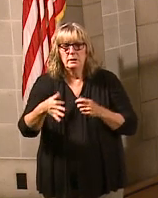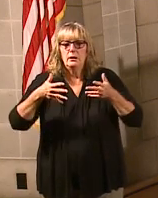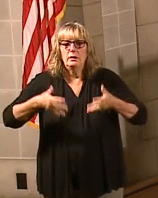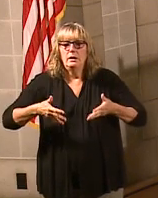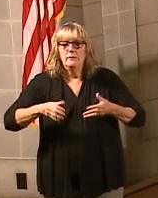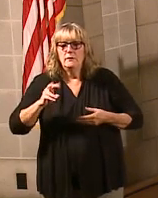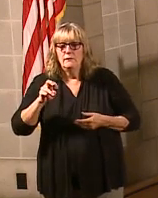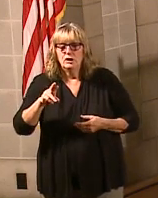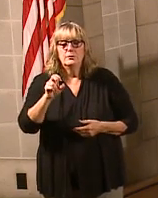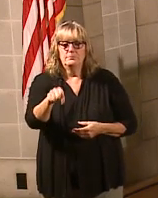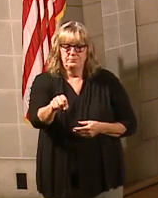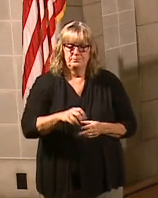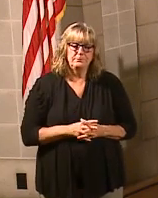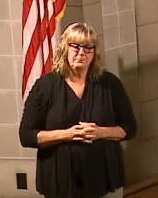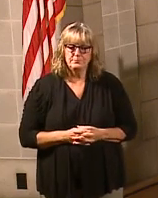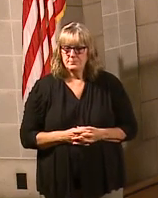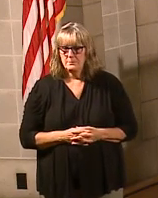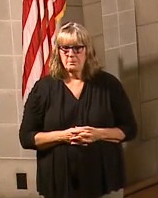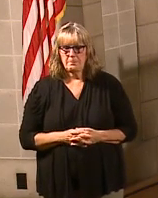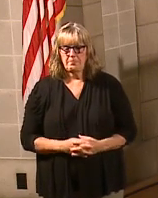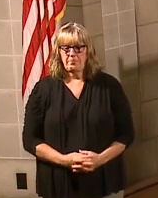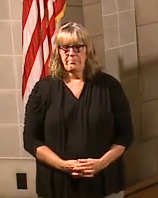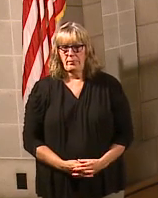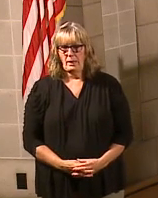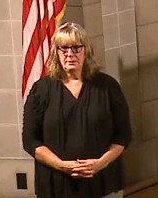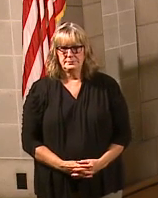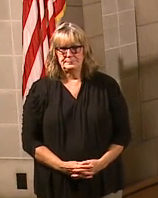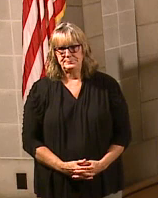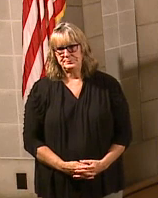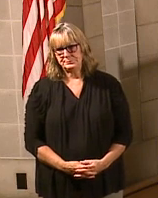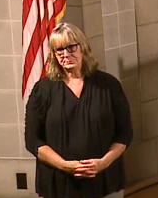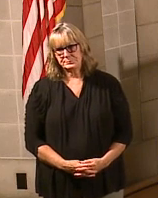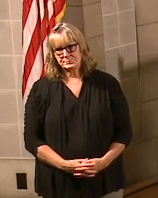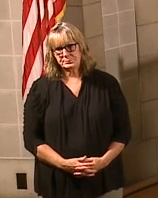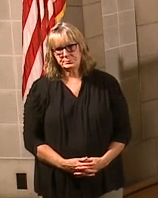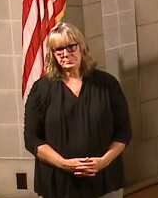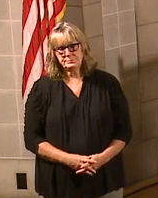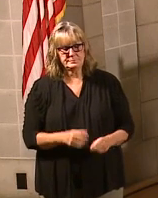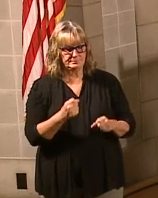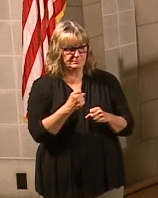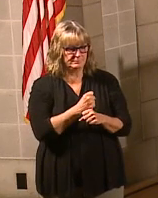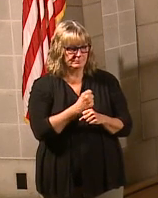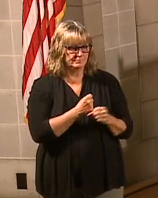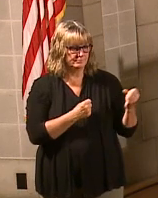WE HAD SOME DOLLARS THAT WERE WITHIN THAT CONTRACT THAT ALLOWED US TO BE ABLE TO